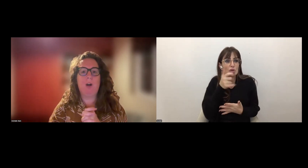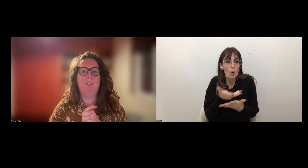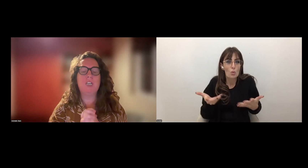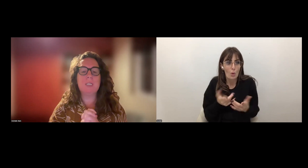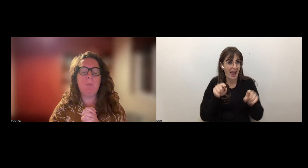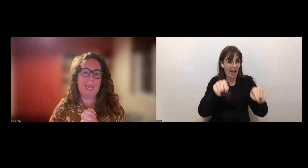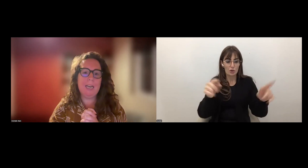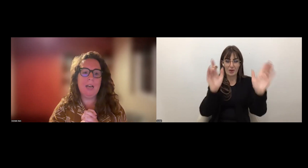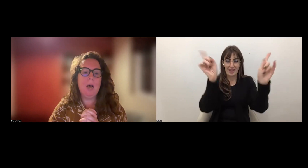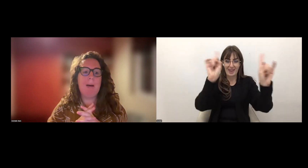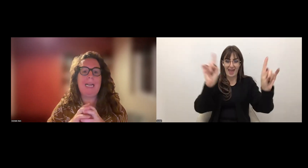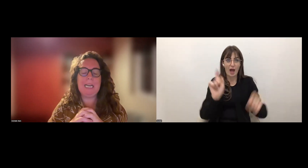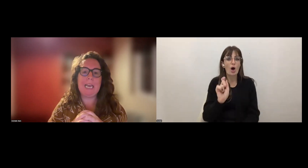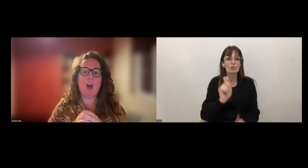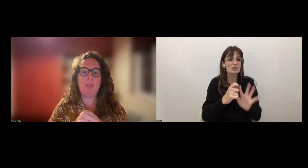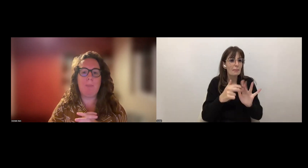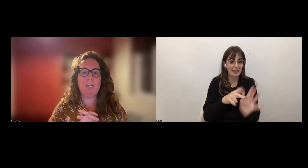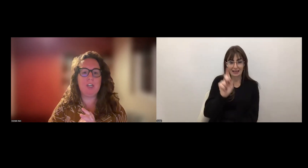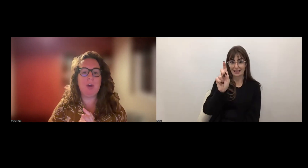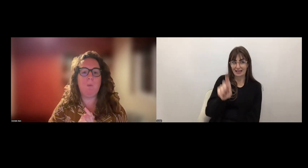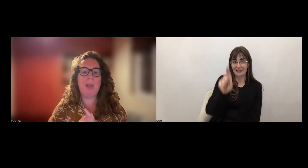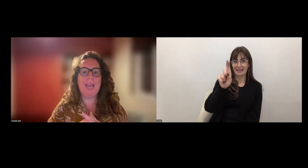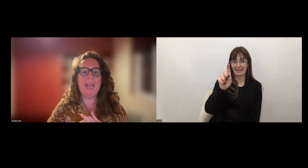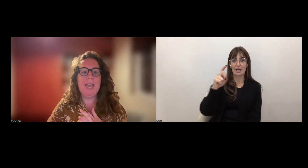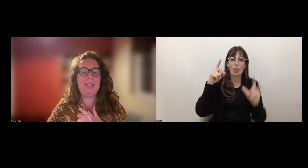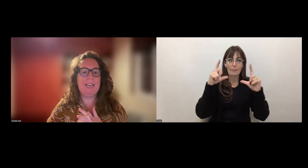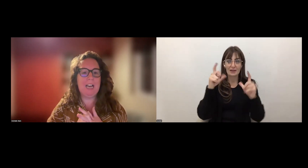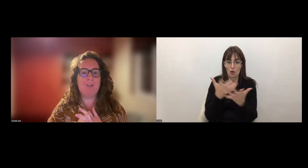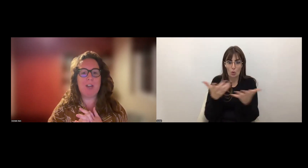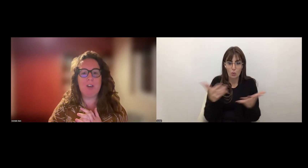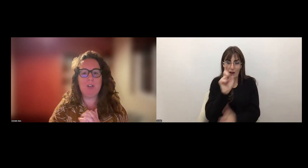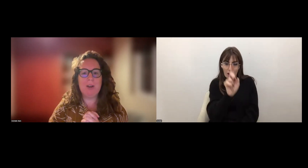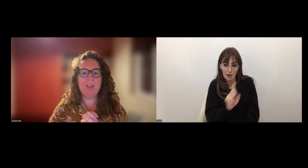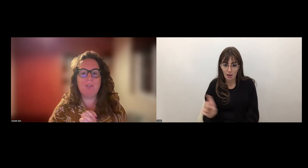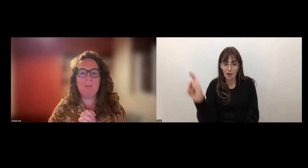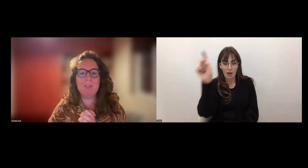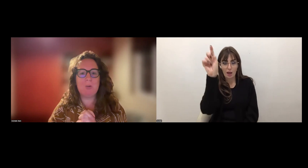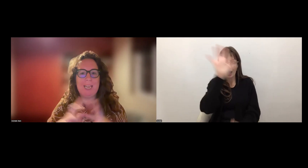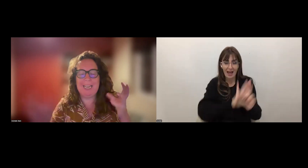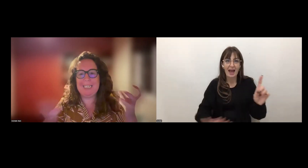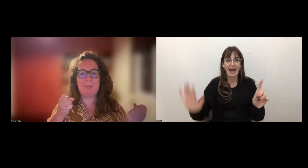from. Just pin by clicking on the picture, where in the country you are joining from, so we can get